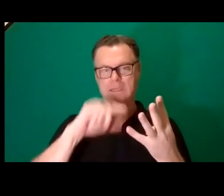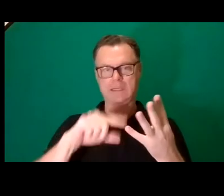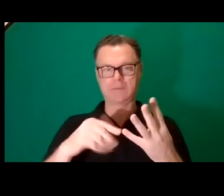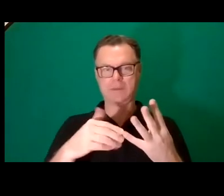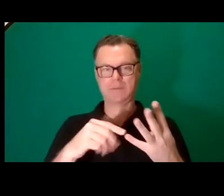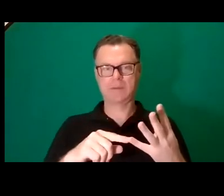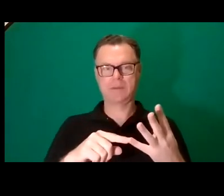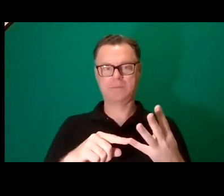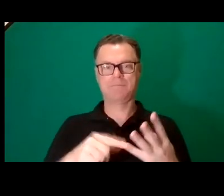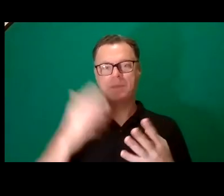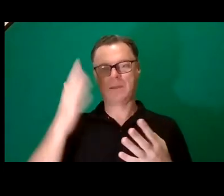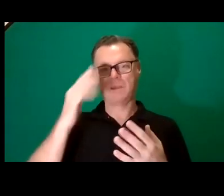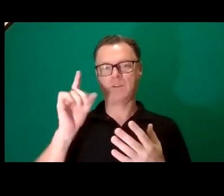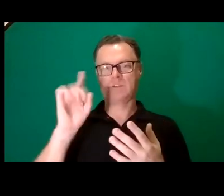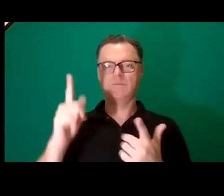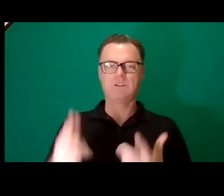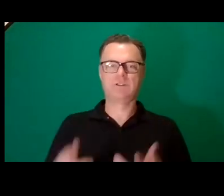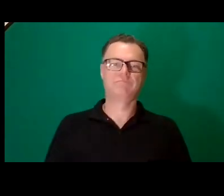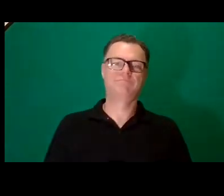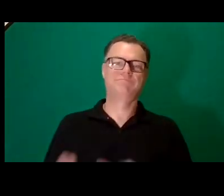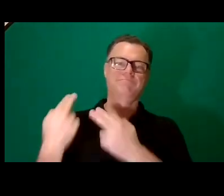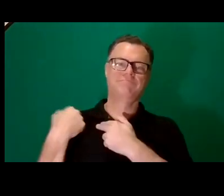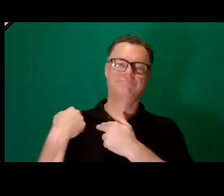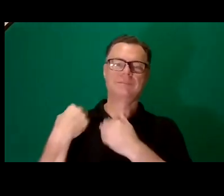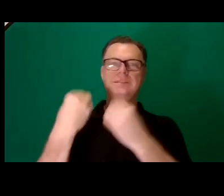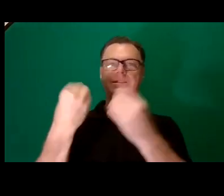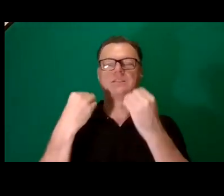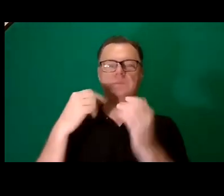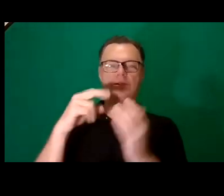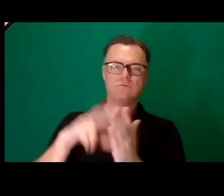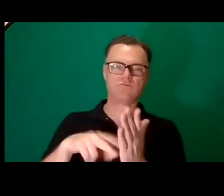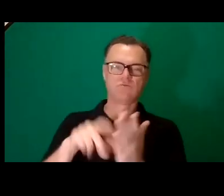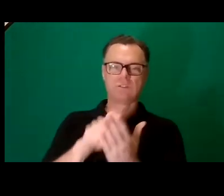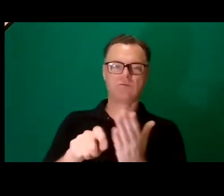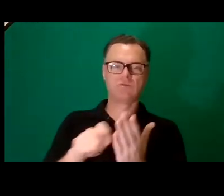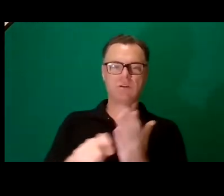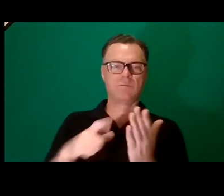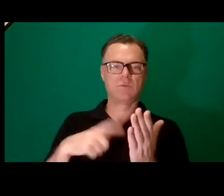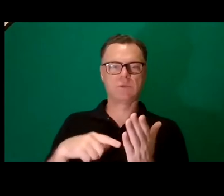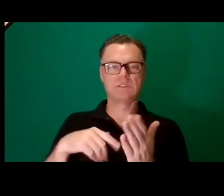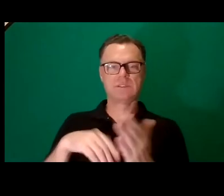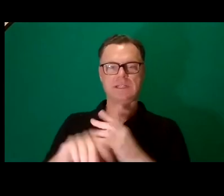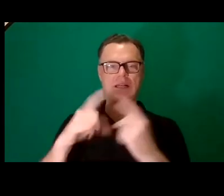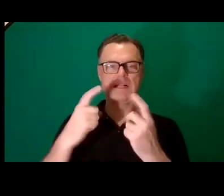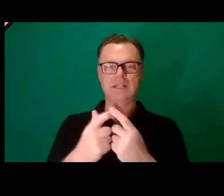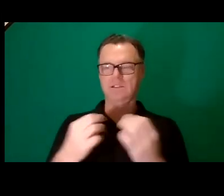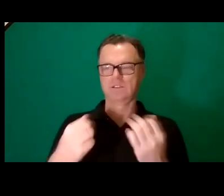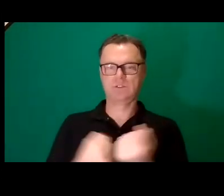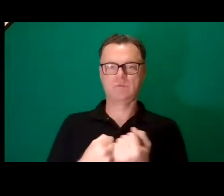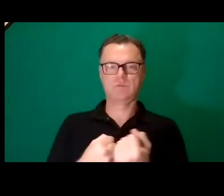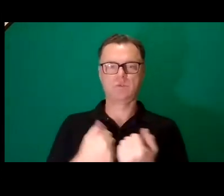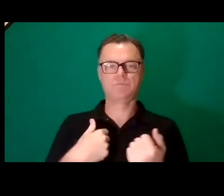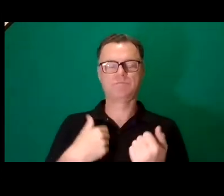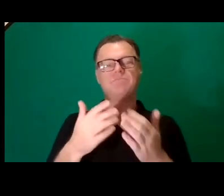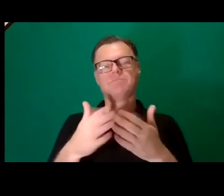that she took on to teach me how to read and write because I just wasn't getting that support in a public school.